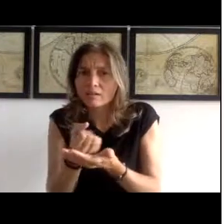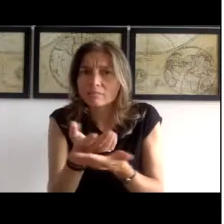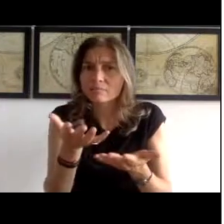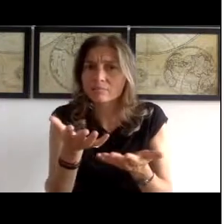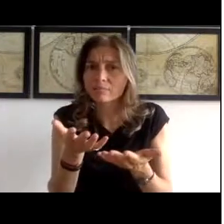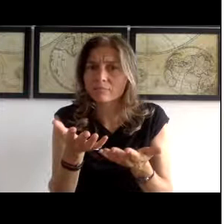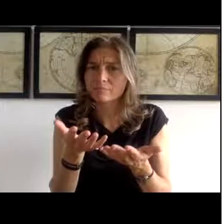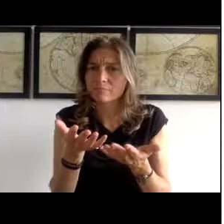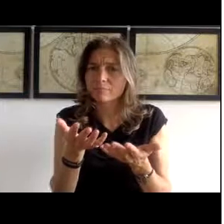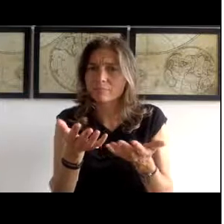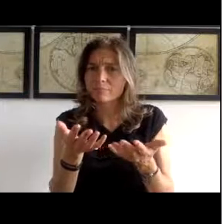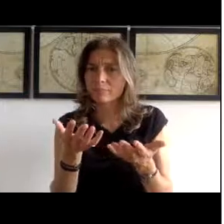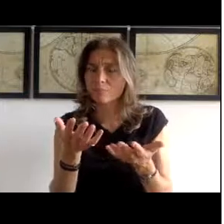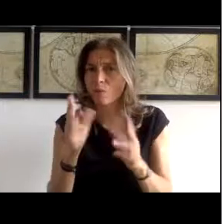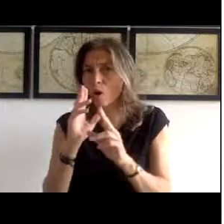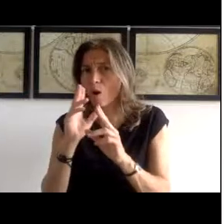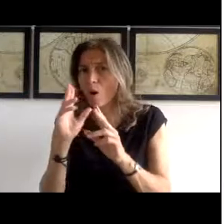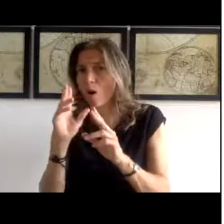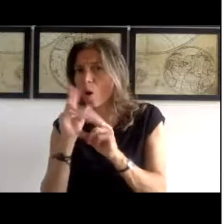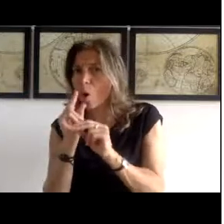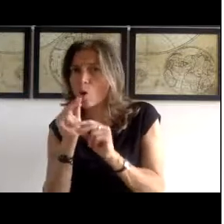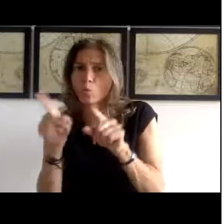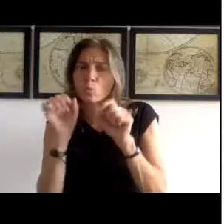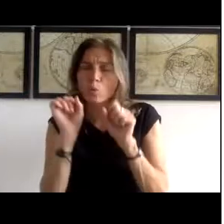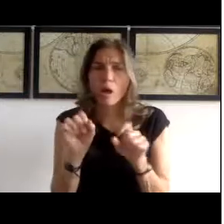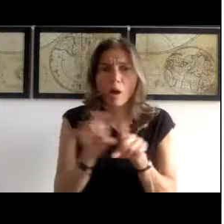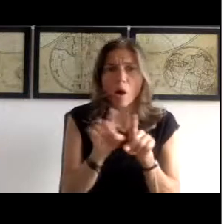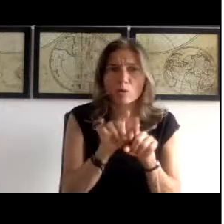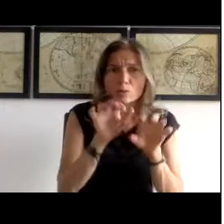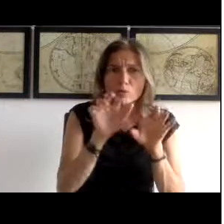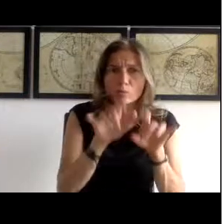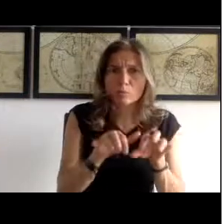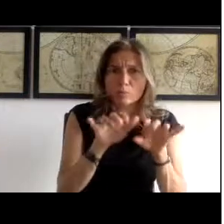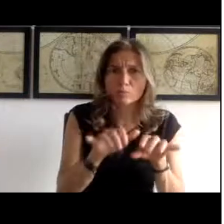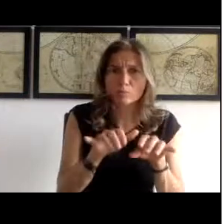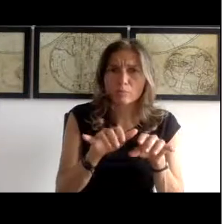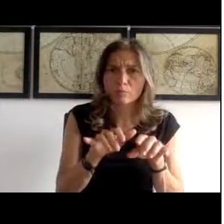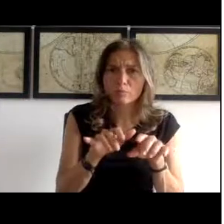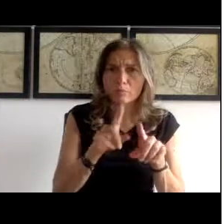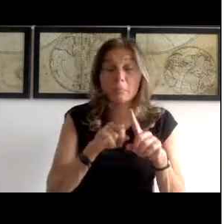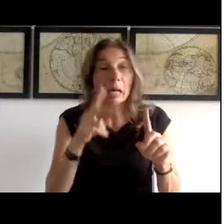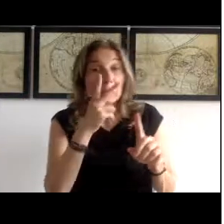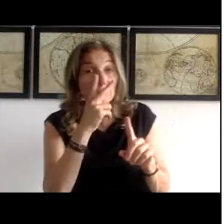Virginia, the floor is to you. 10 minutes, big maximum.